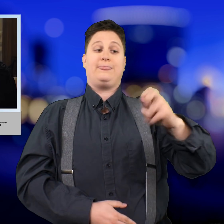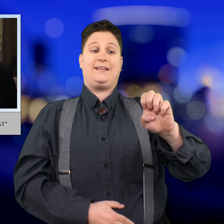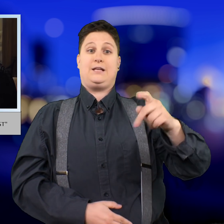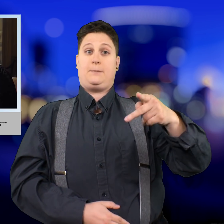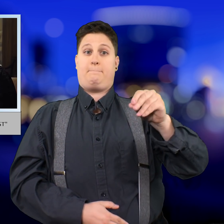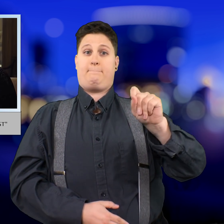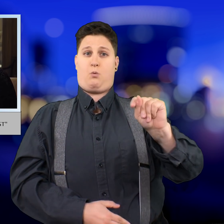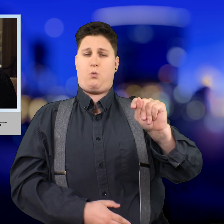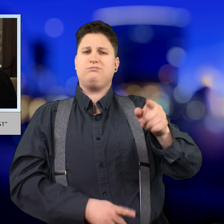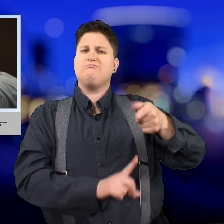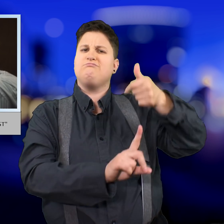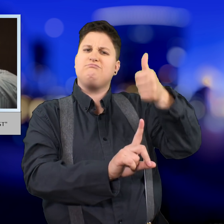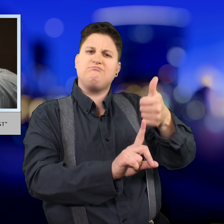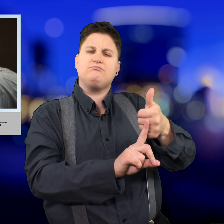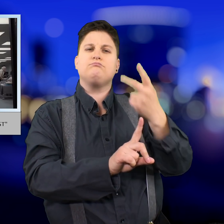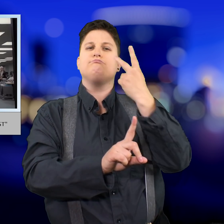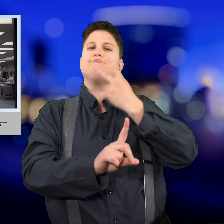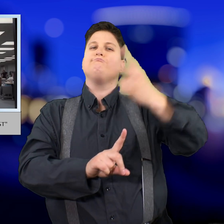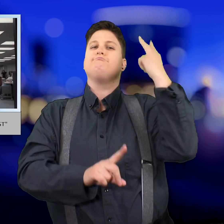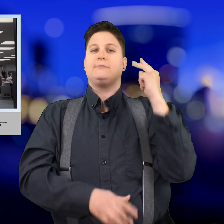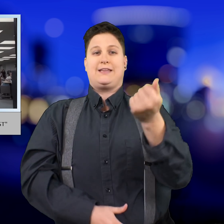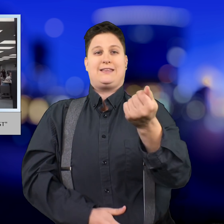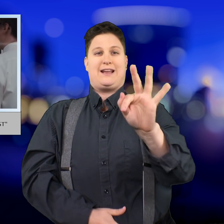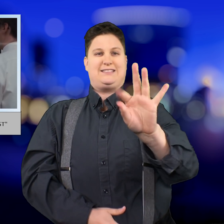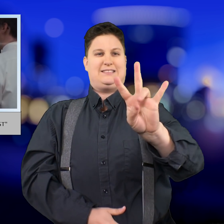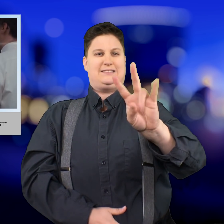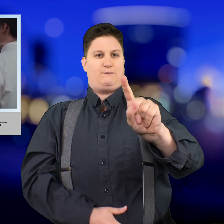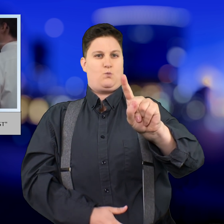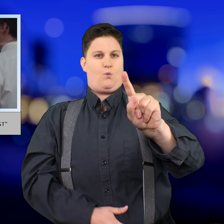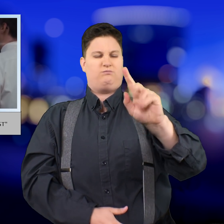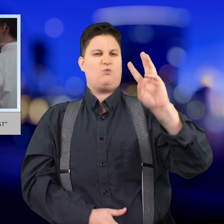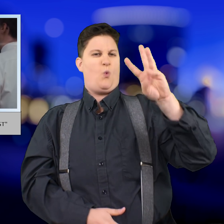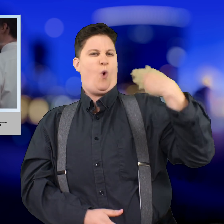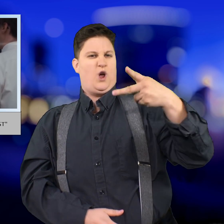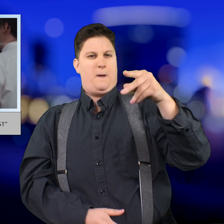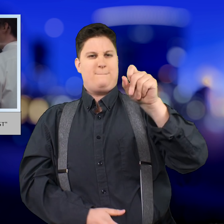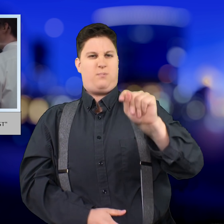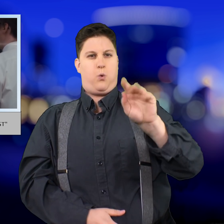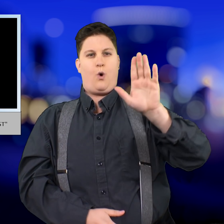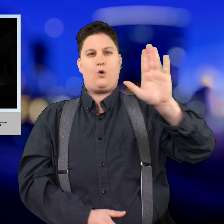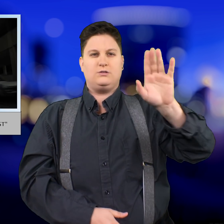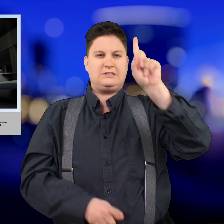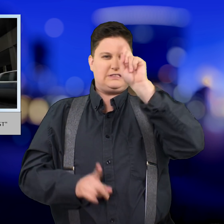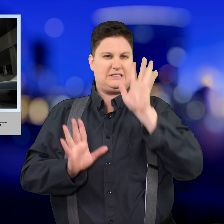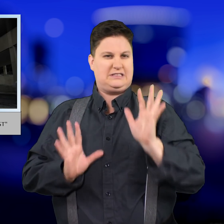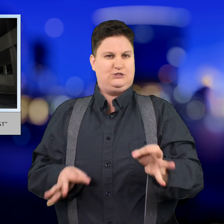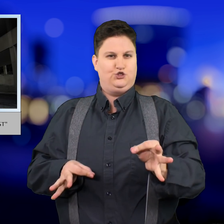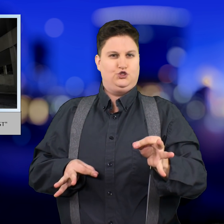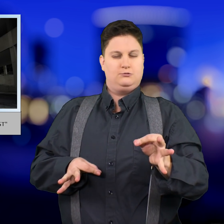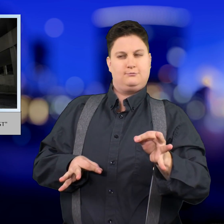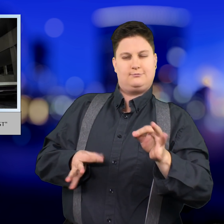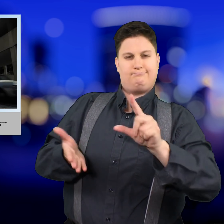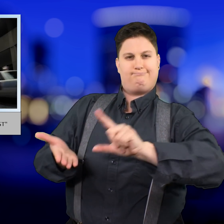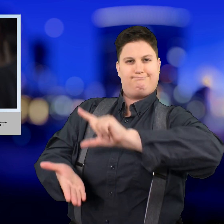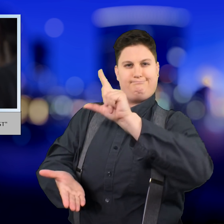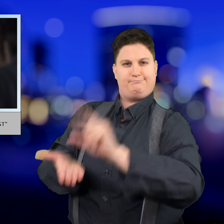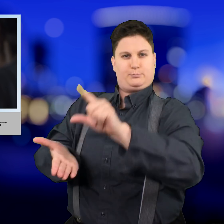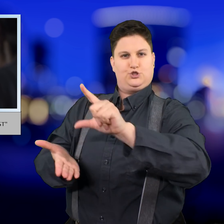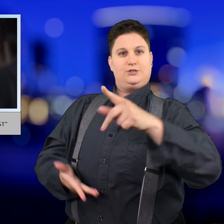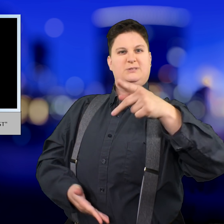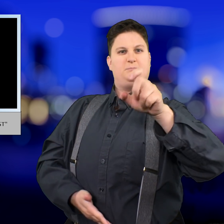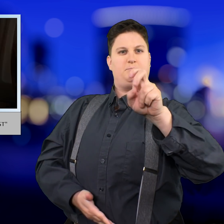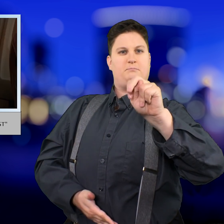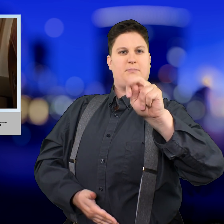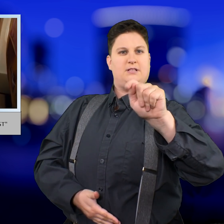"The Post" looks back at the 1971 decision by the "Washington Post" to publish the top-secret